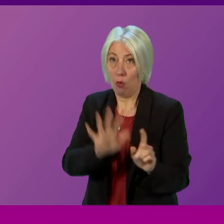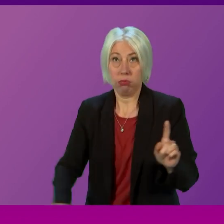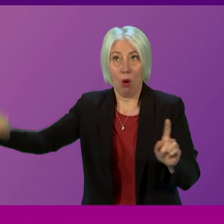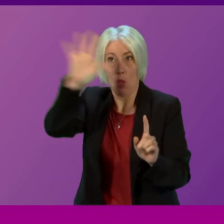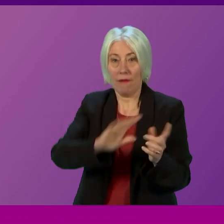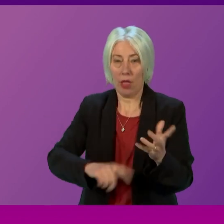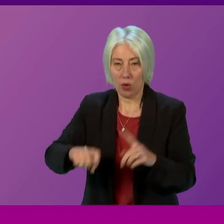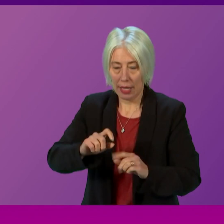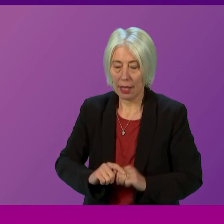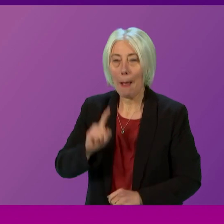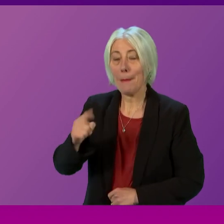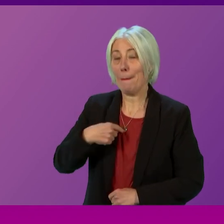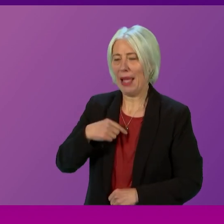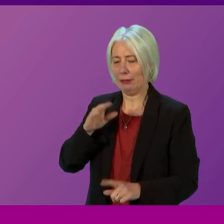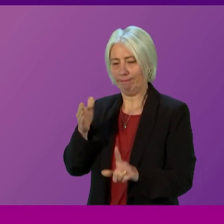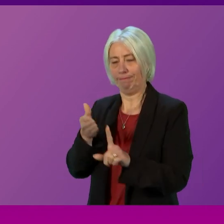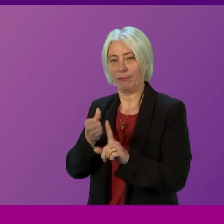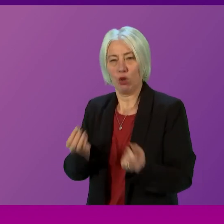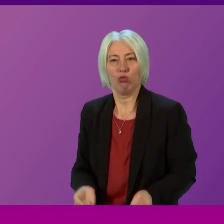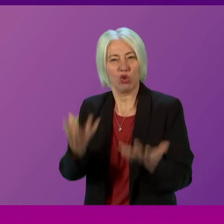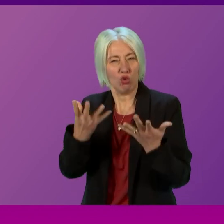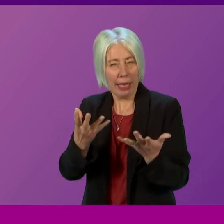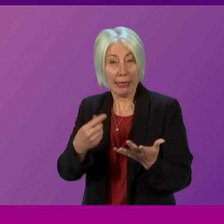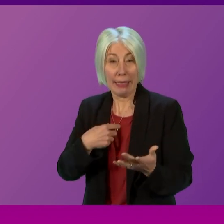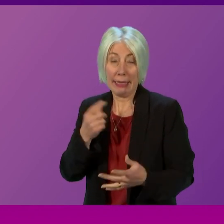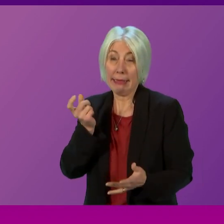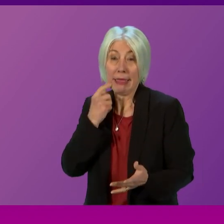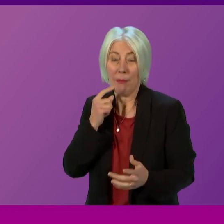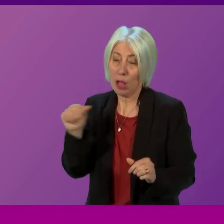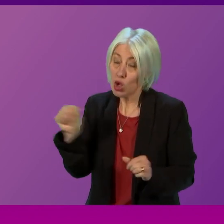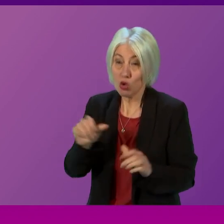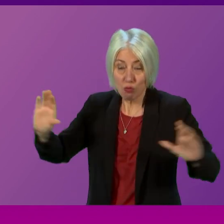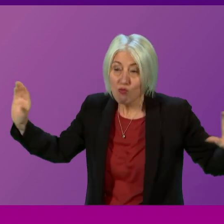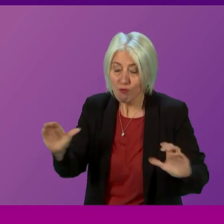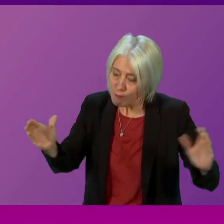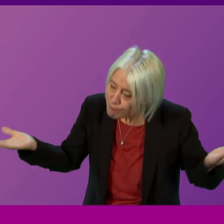My approach to industrial disputes is simple: it is always to get round the table to try to